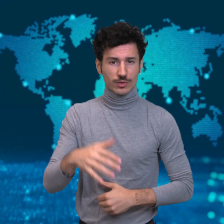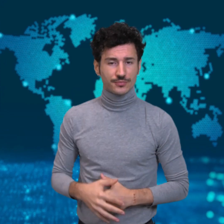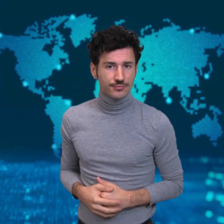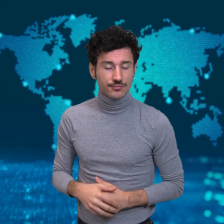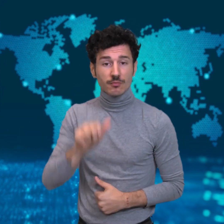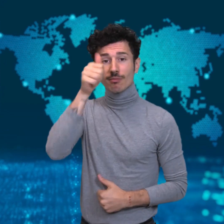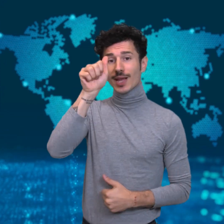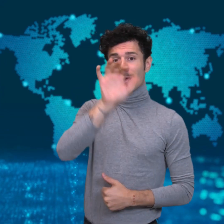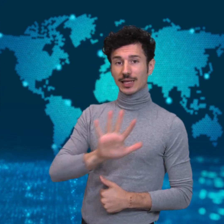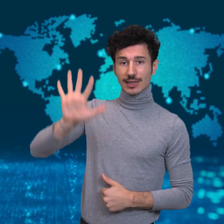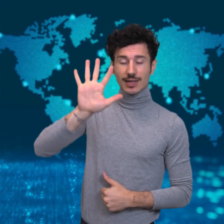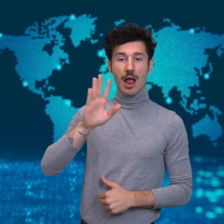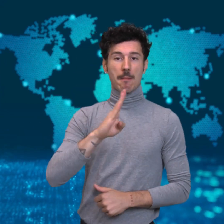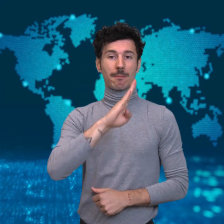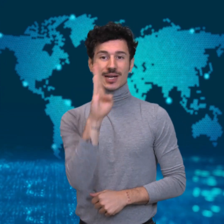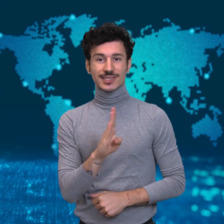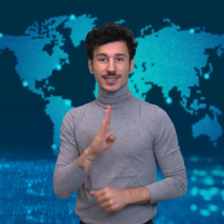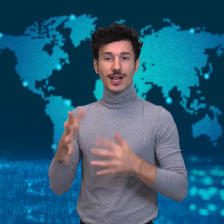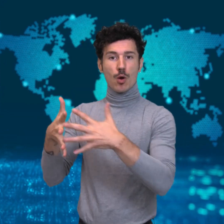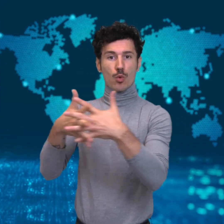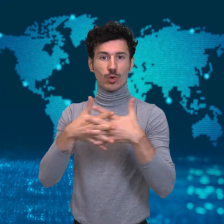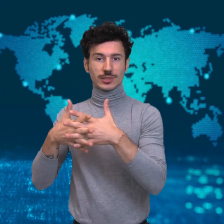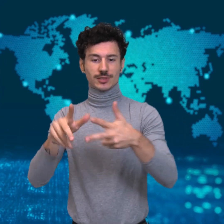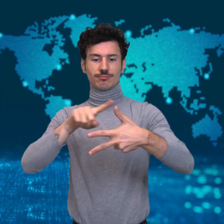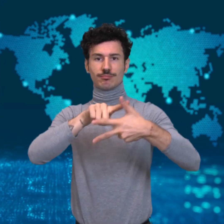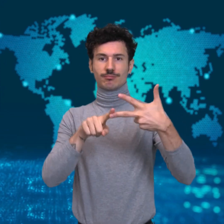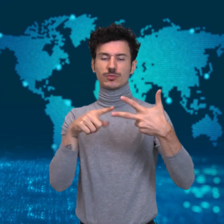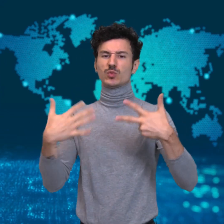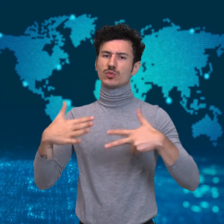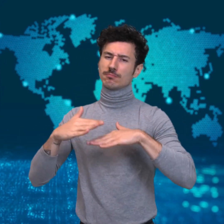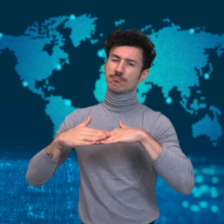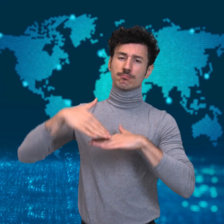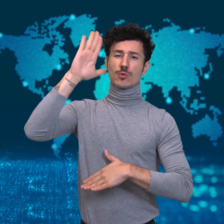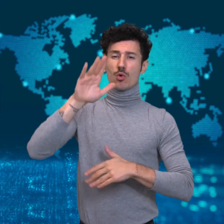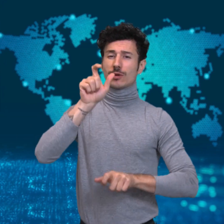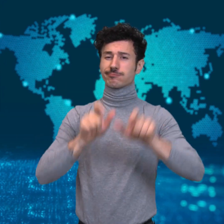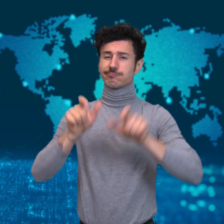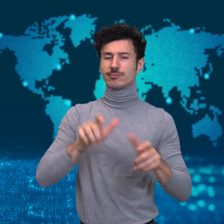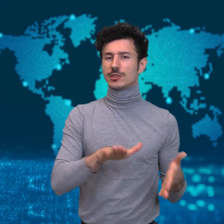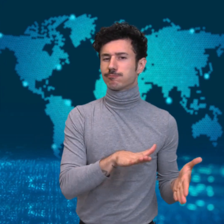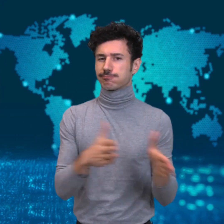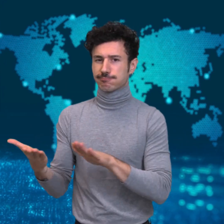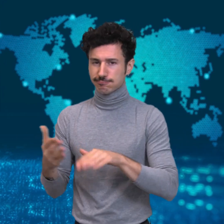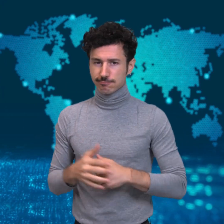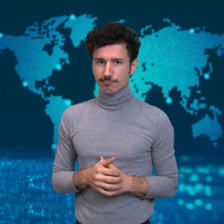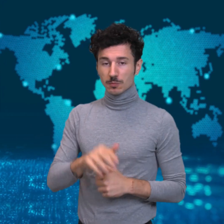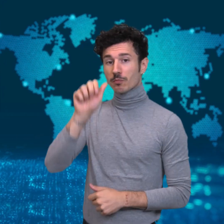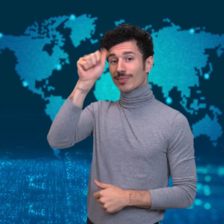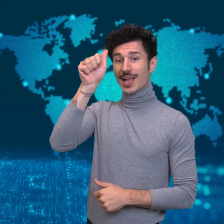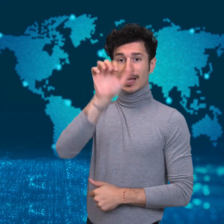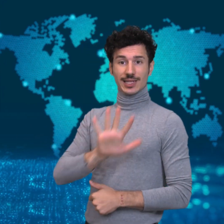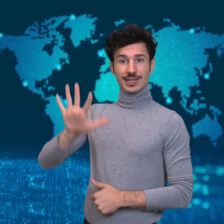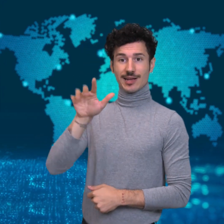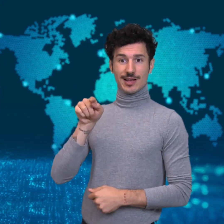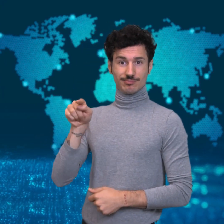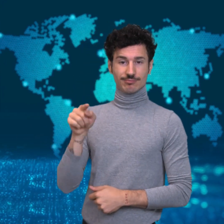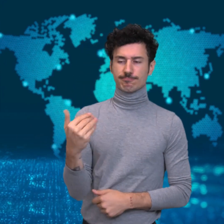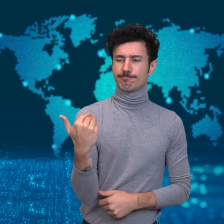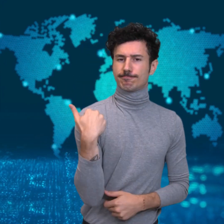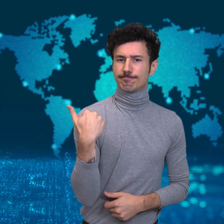India, Brazil, and the US make up almost half of the deaths.